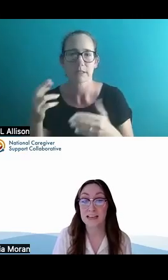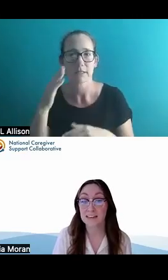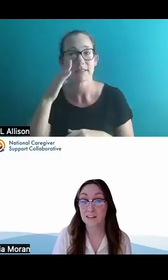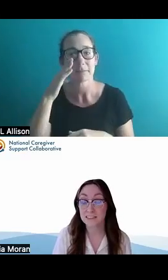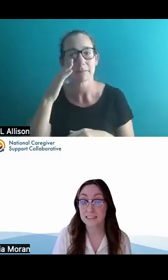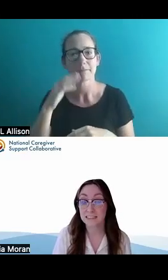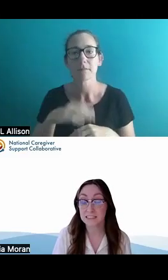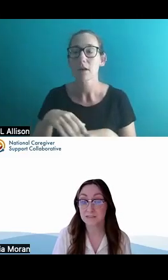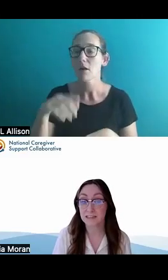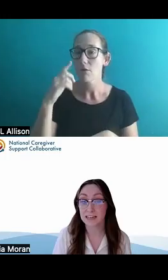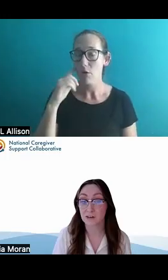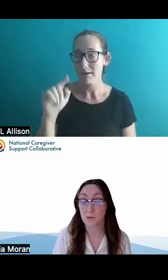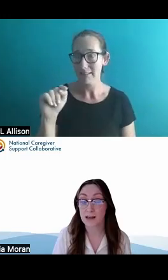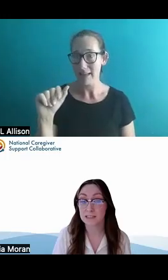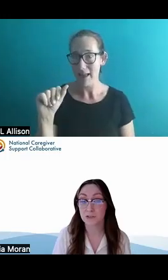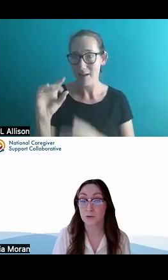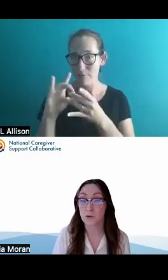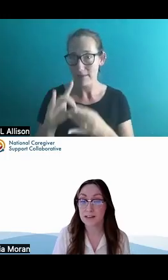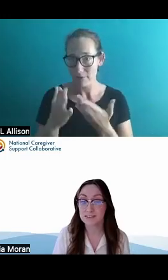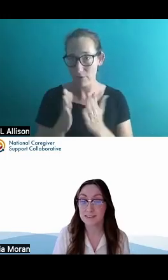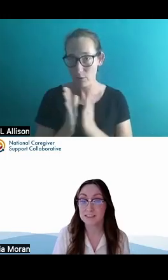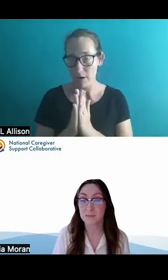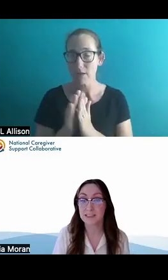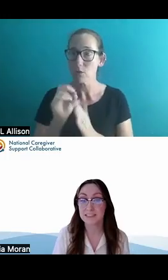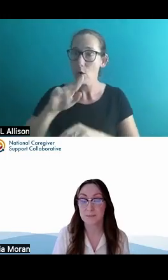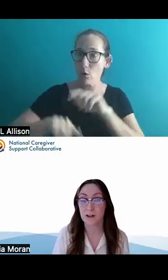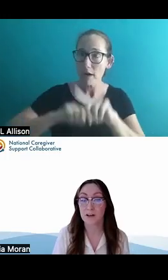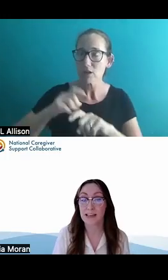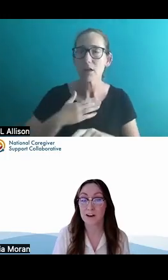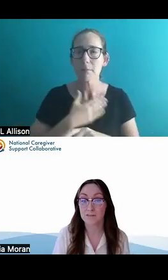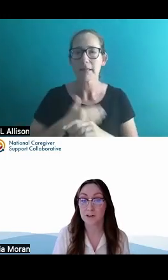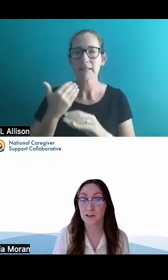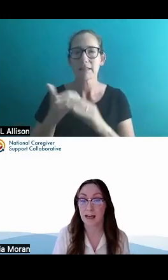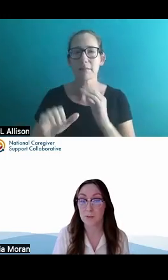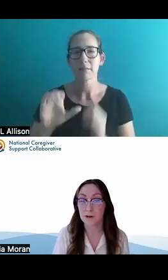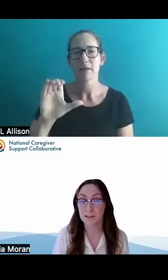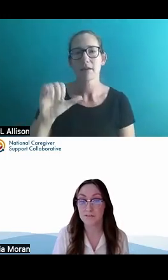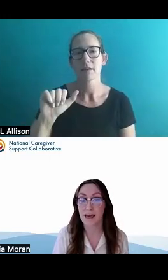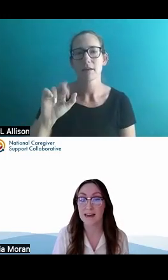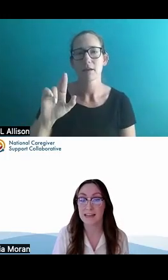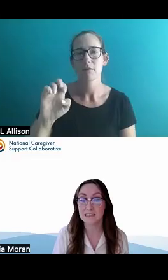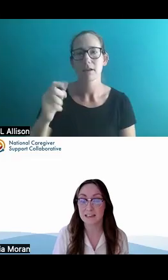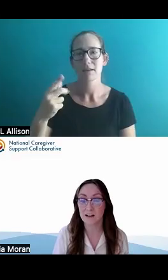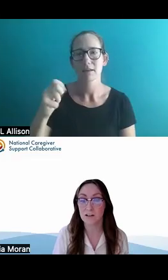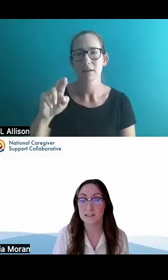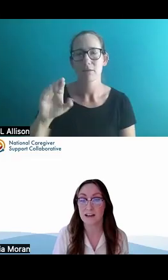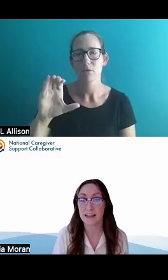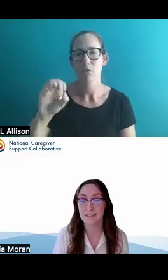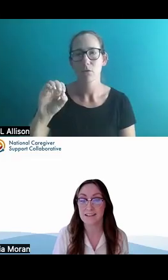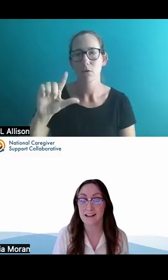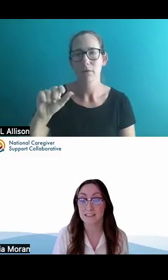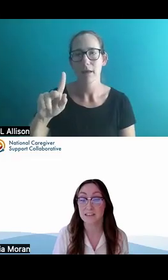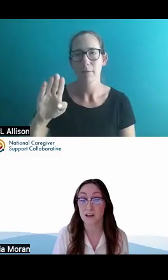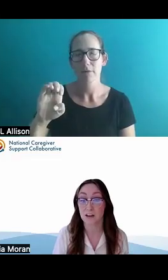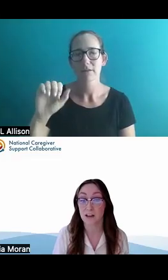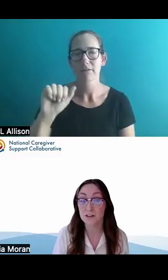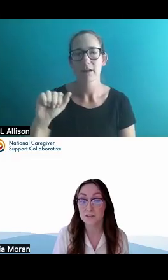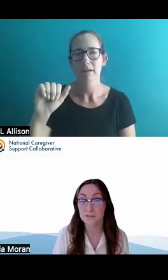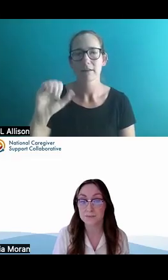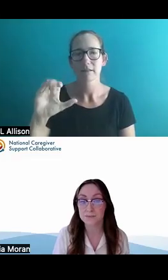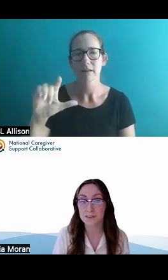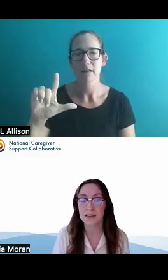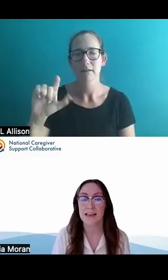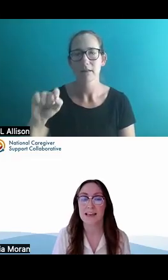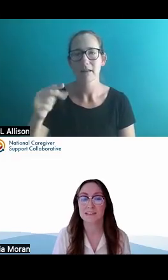technical assistance related requests or questions please email CaregiverCollaborative@acl.hhs.gov.